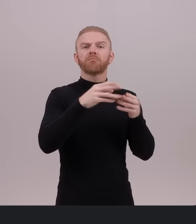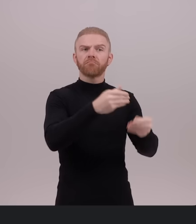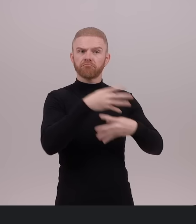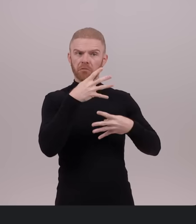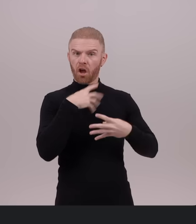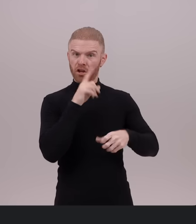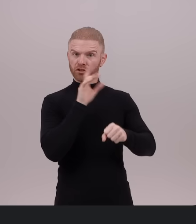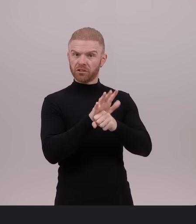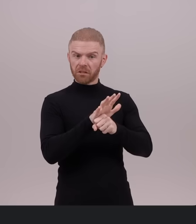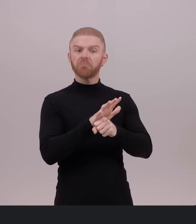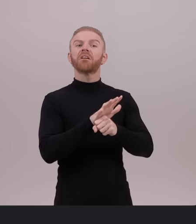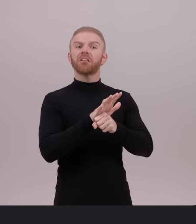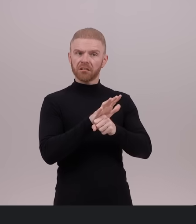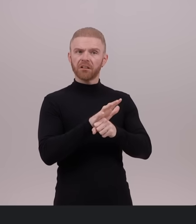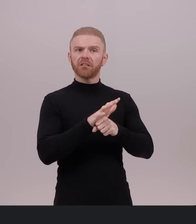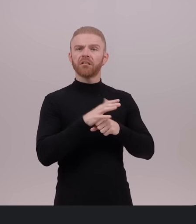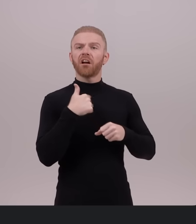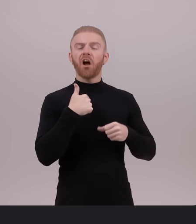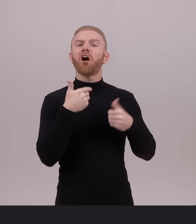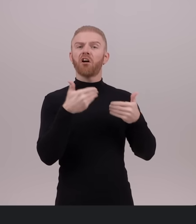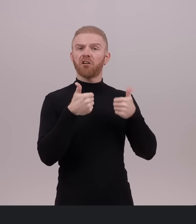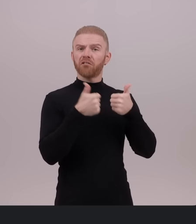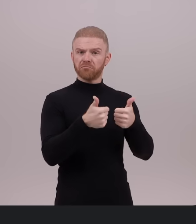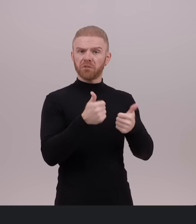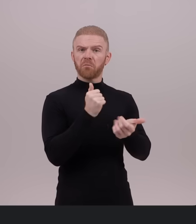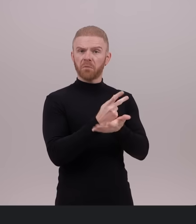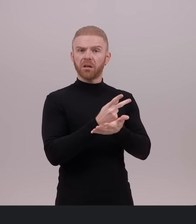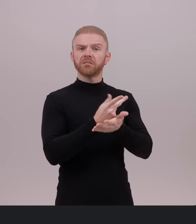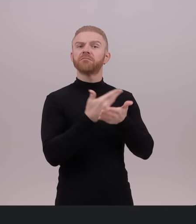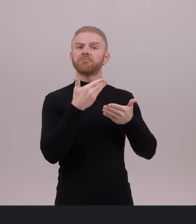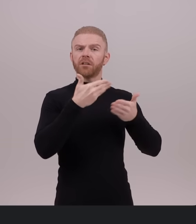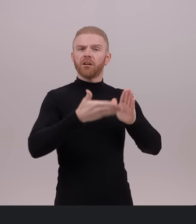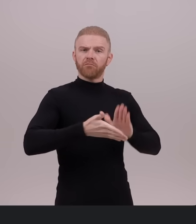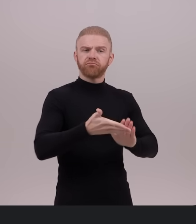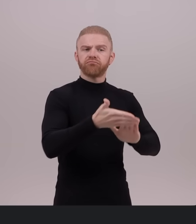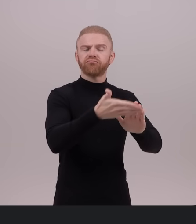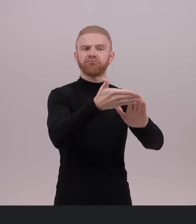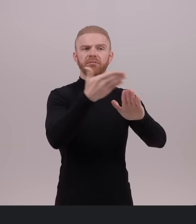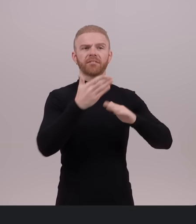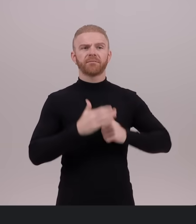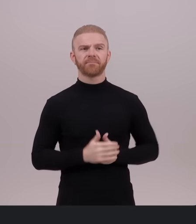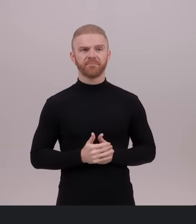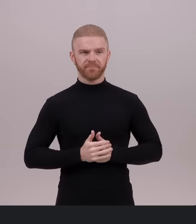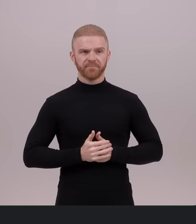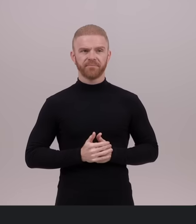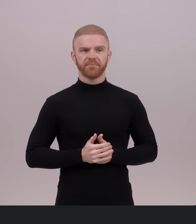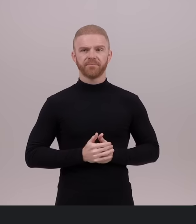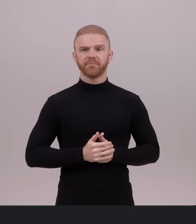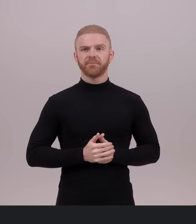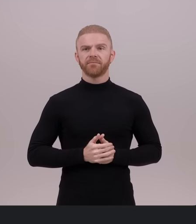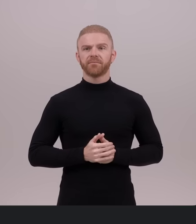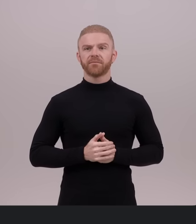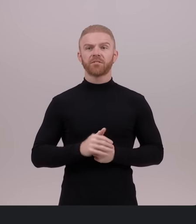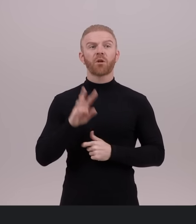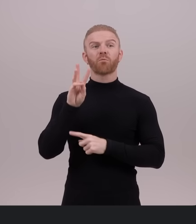I'll approve the task and then off it goes. With WebMCP, Gemini and Chrome and other